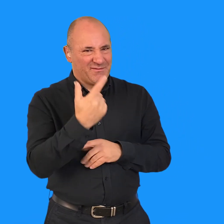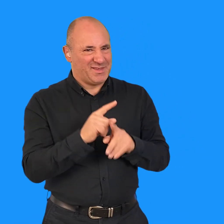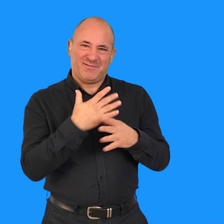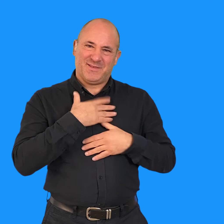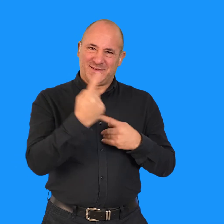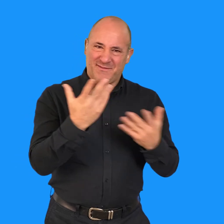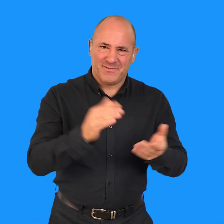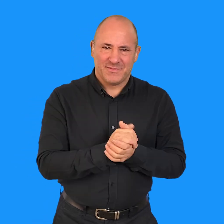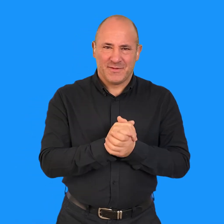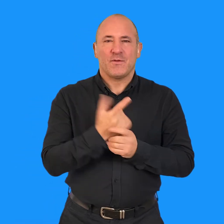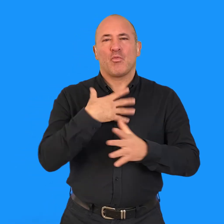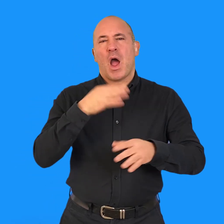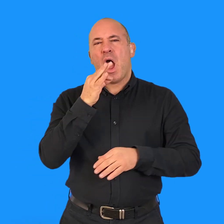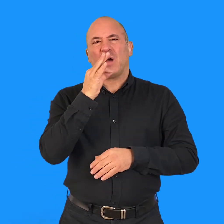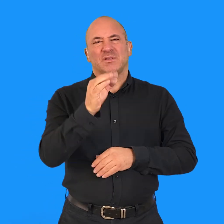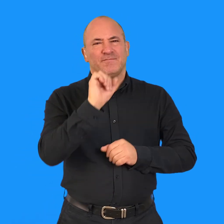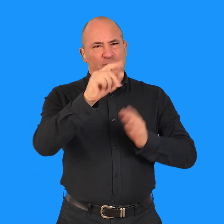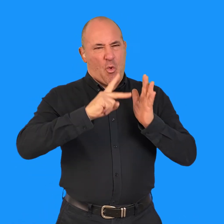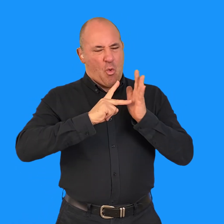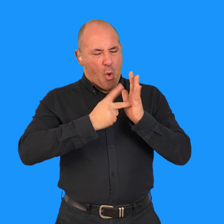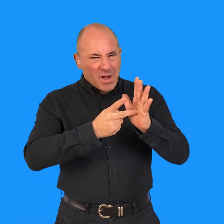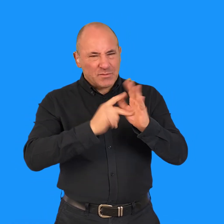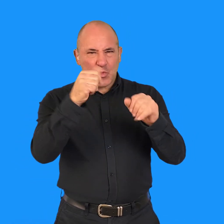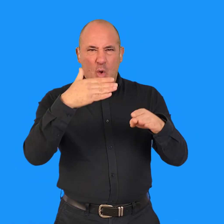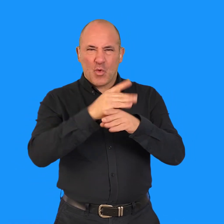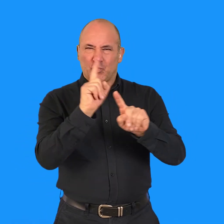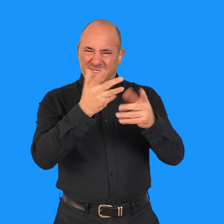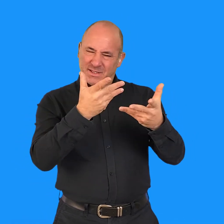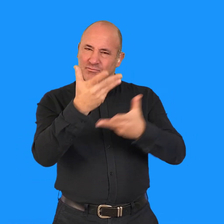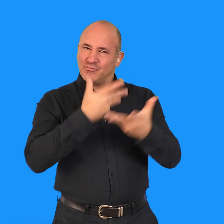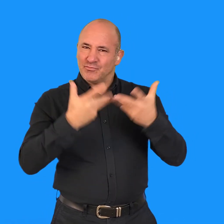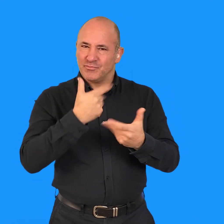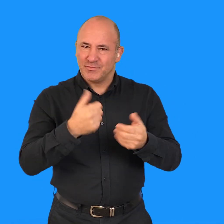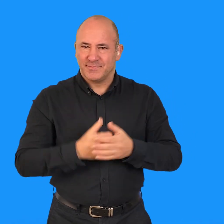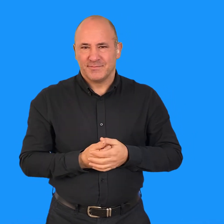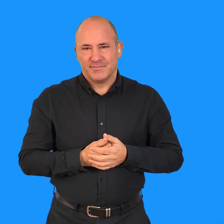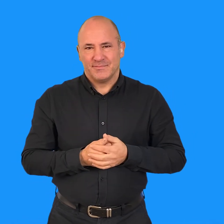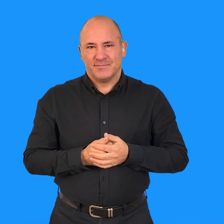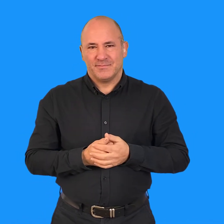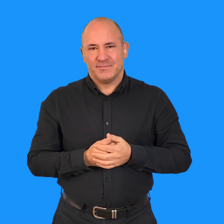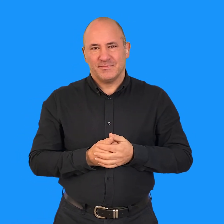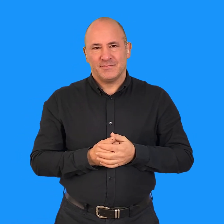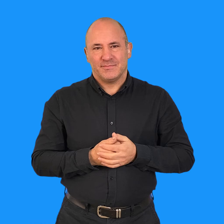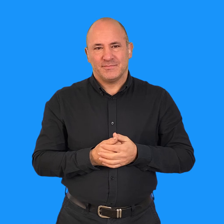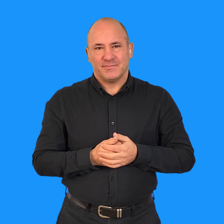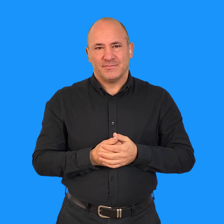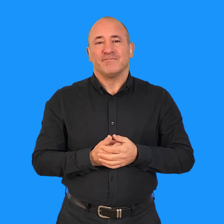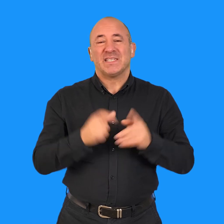Yeah, and yourself, love, and yourself. First of all, I'd just like to ask you to tell us a little bit about the organization and it's work.